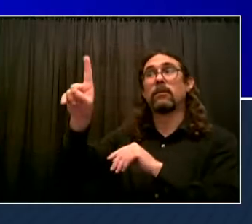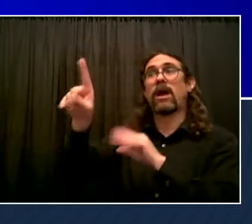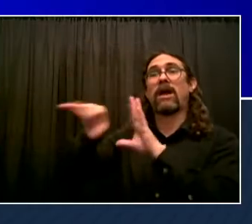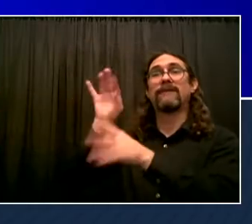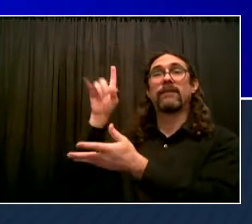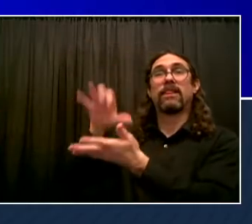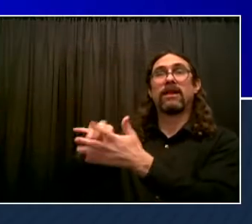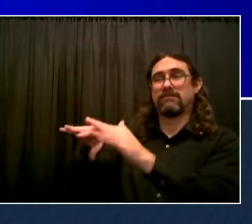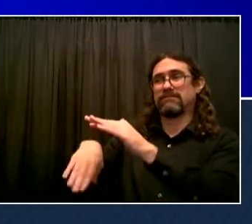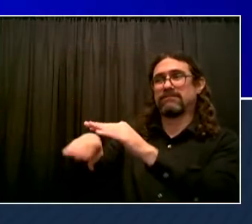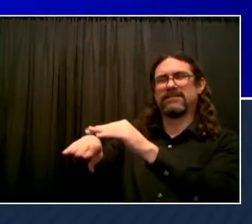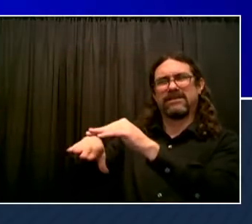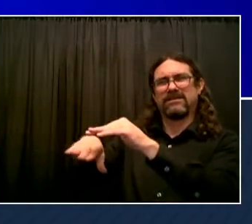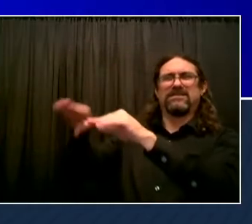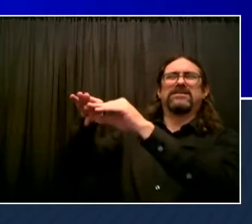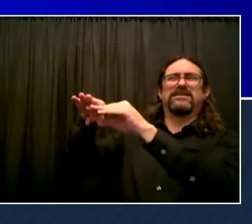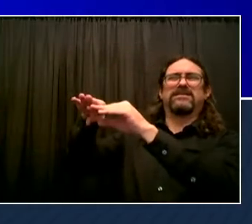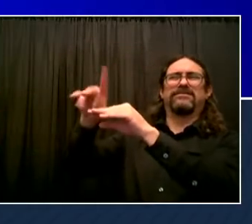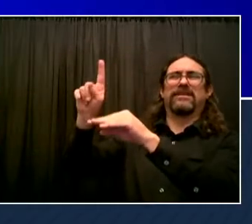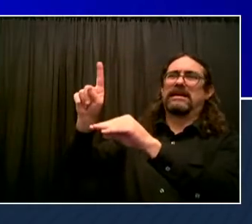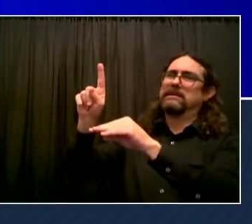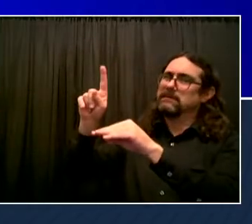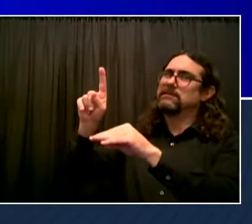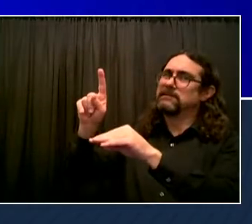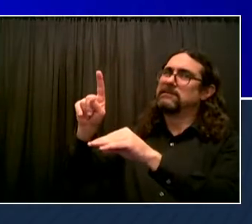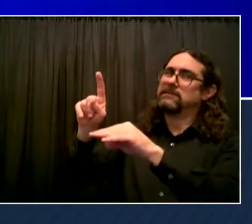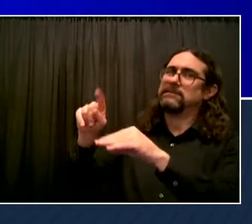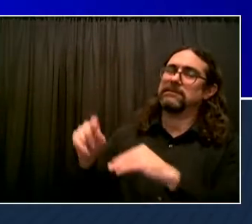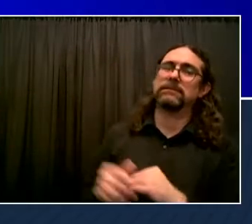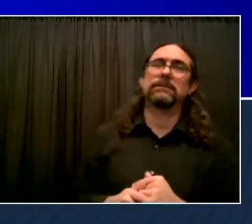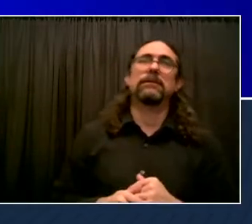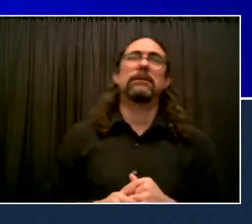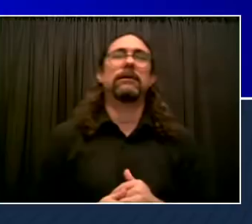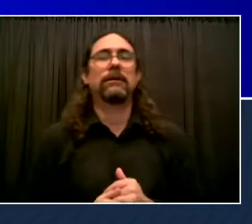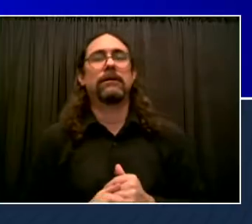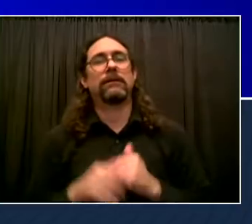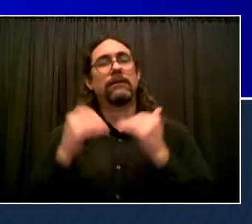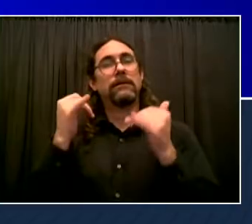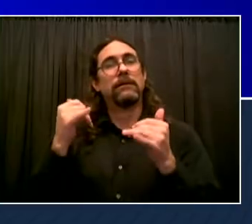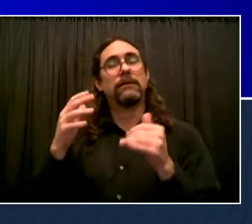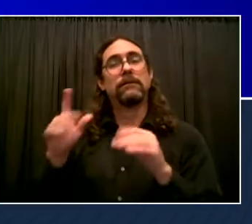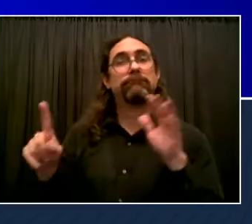FIRST TIME WE HAVE BEEN OVER 1 AND THAT IS SOMETHING WE ARE WATCHING VY ER CAREFULLY. FIRST TIME IN A